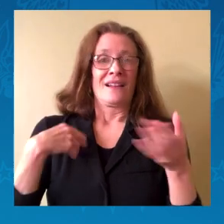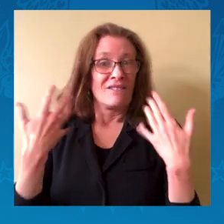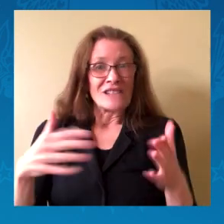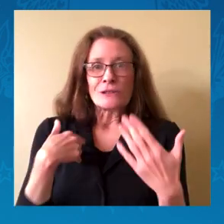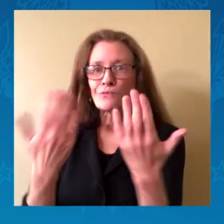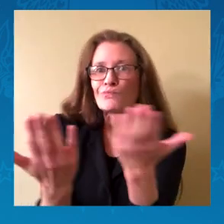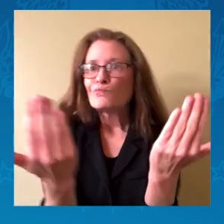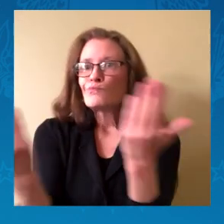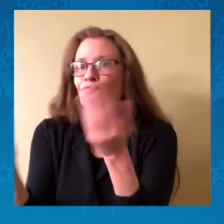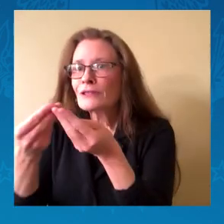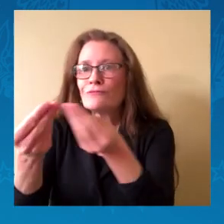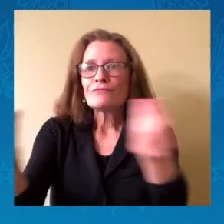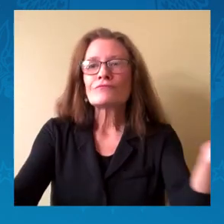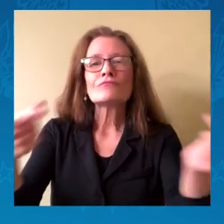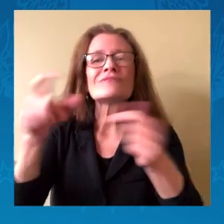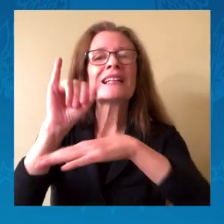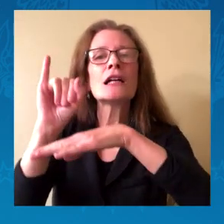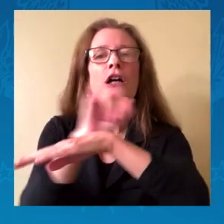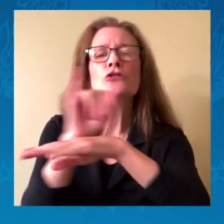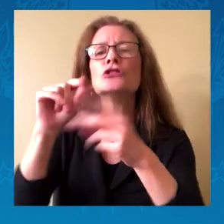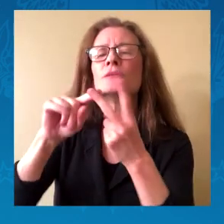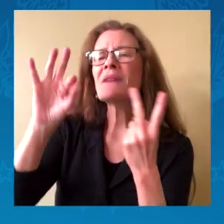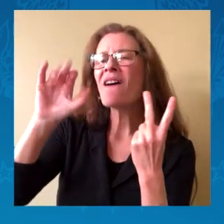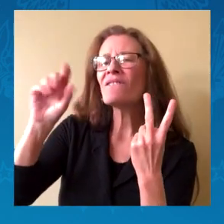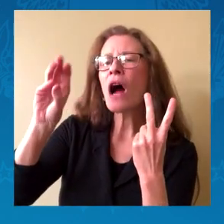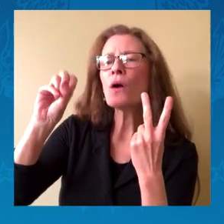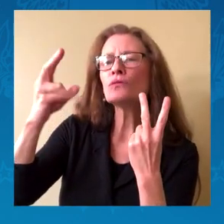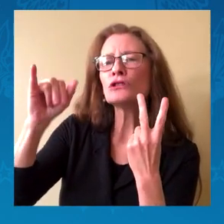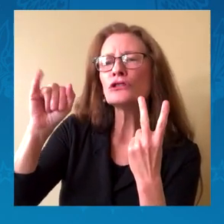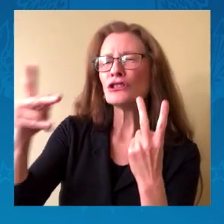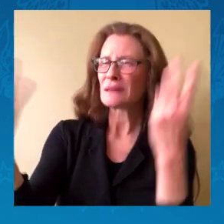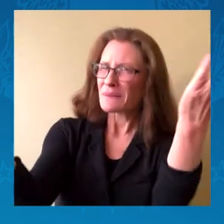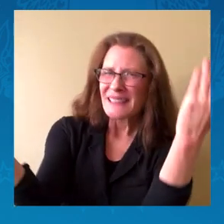We have them work with the Nassau professionals.